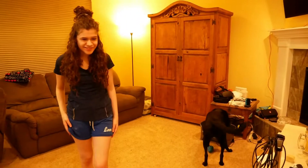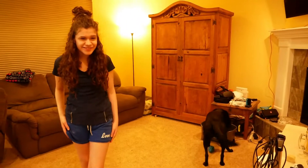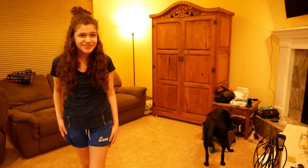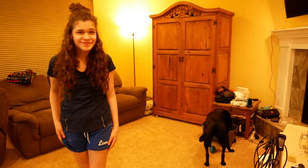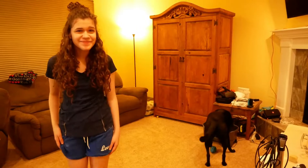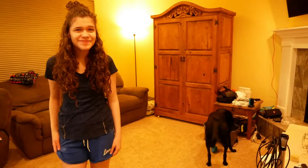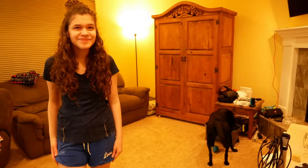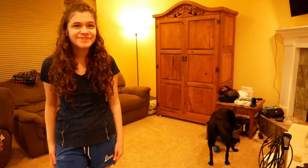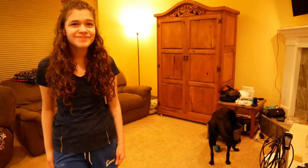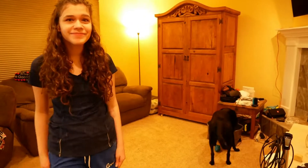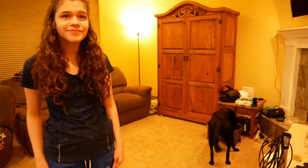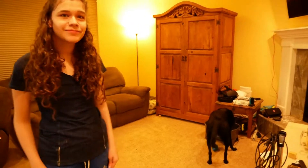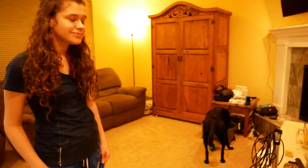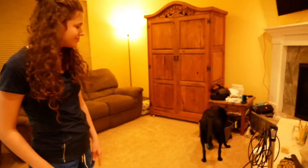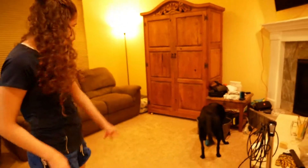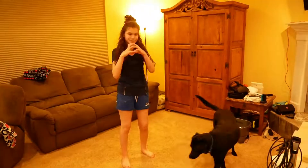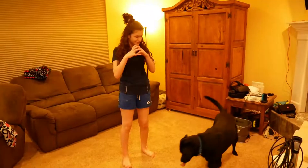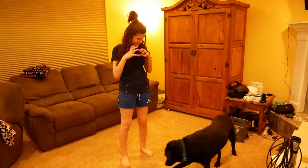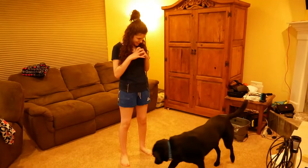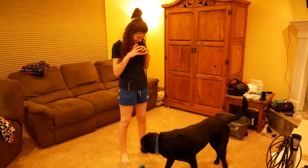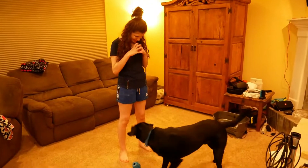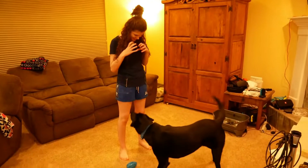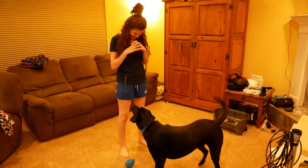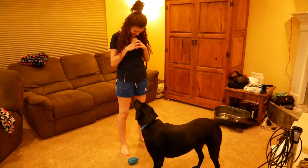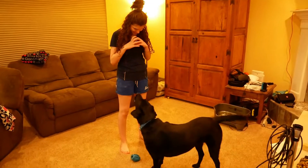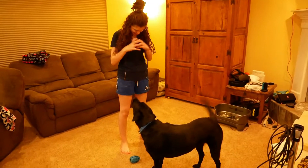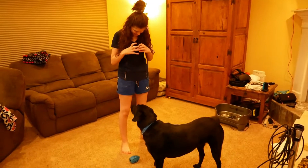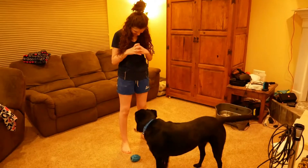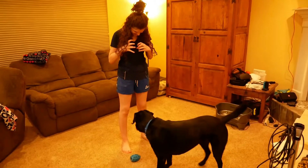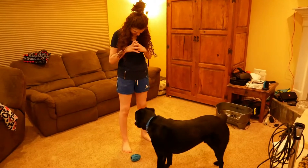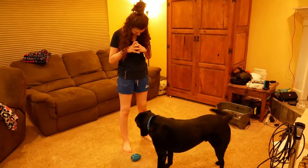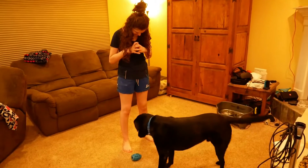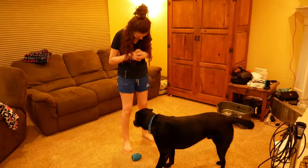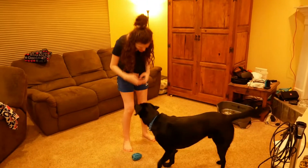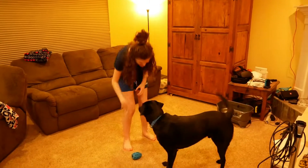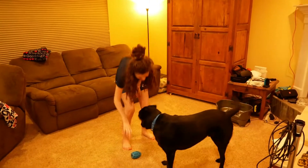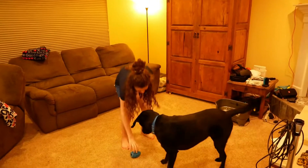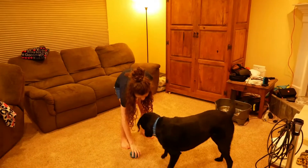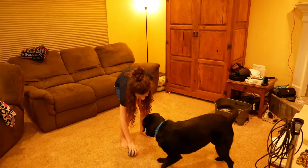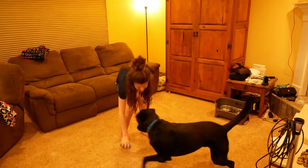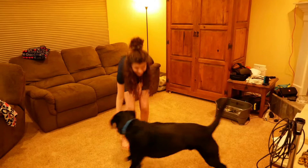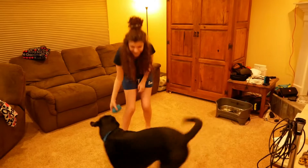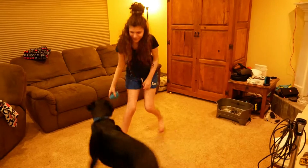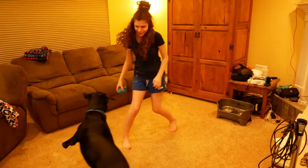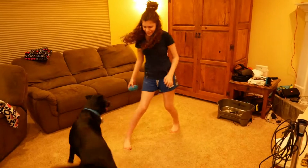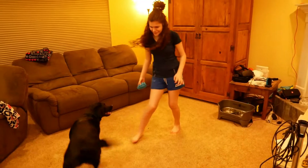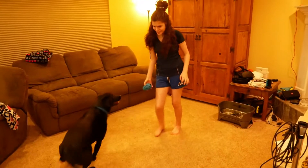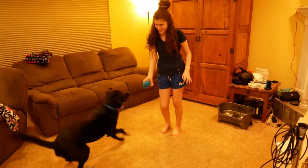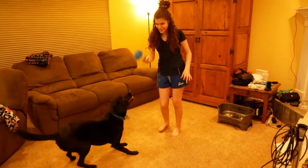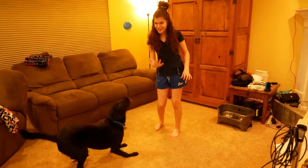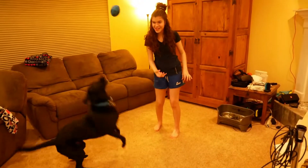stay and tony actually knows the sign for ball he's very motivated by a ball so if she signs ball